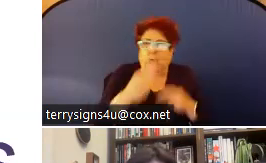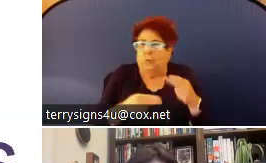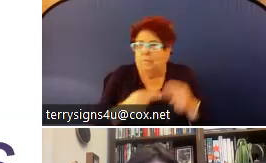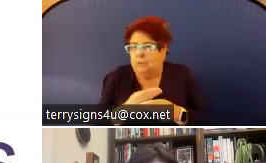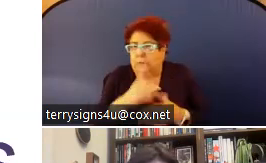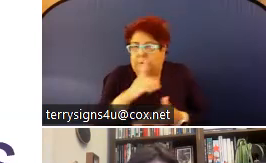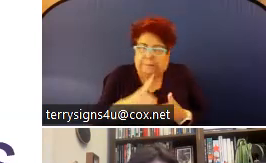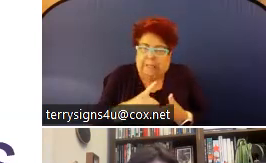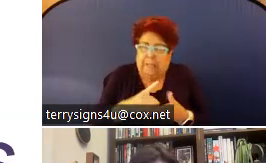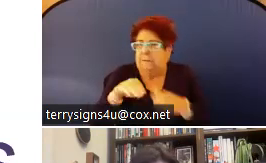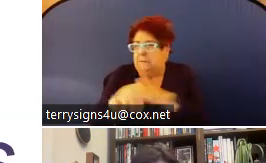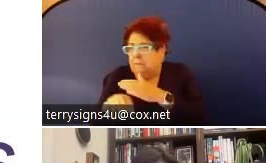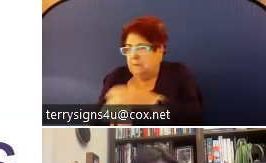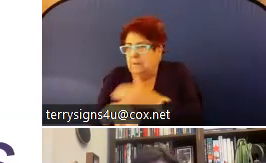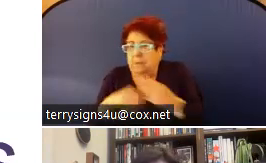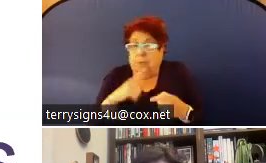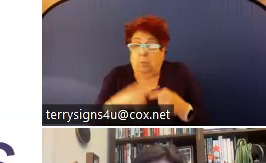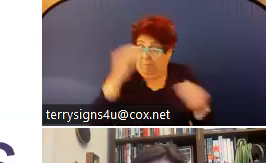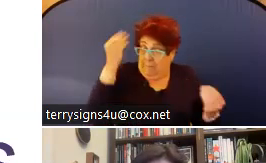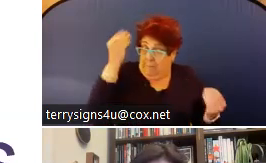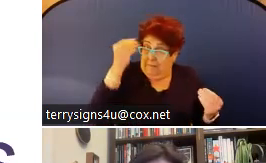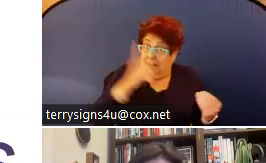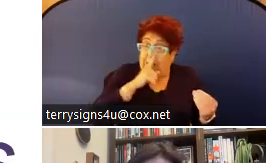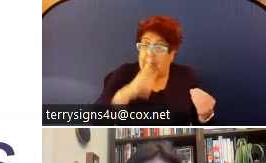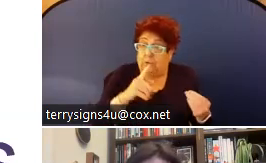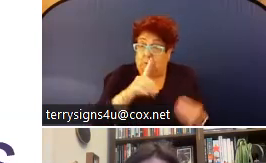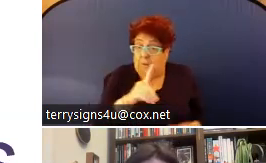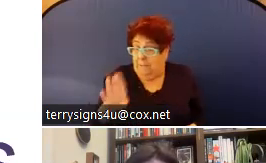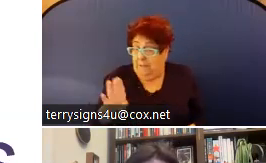when we are thinking about the actual database and how our partners are accessing information,